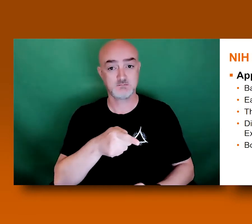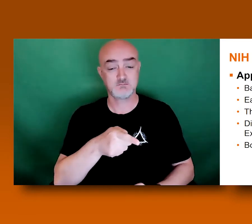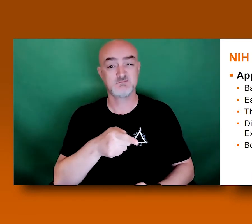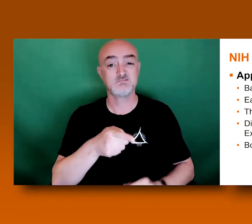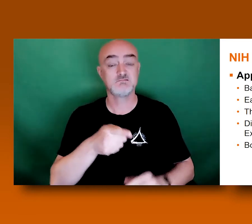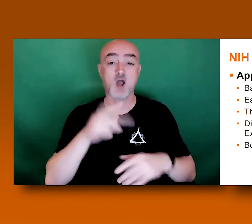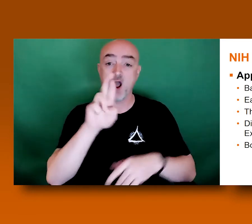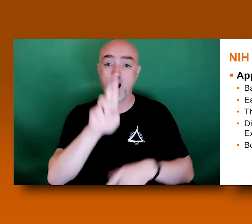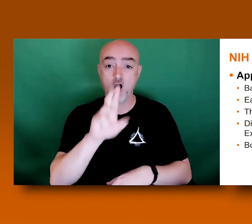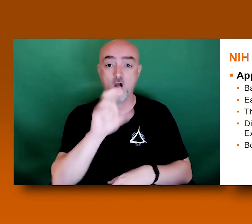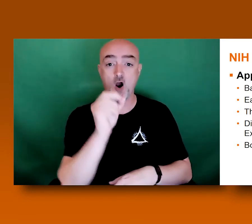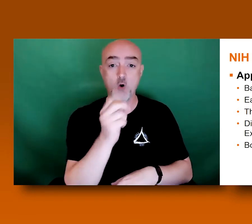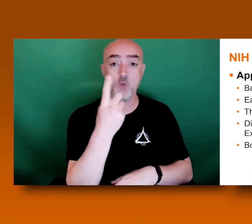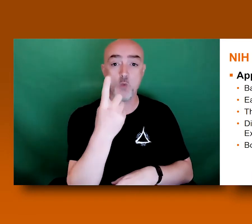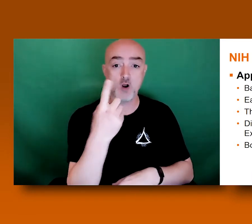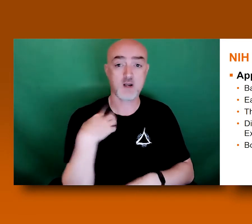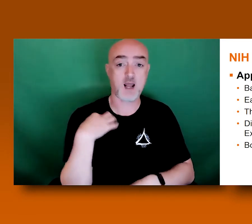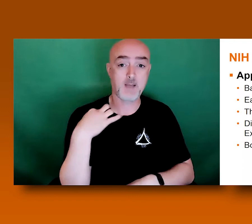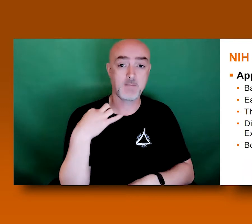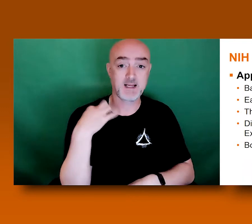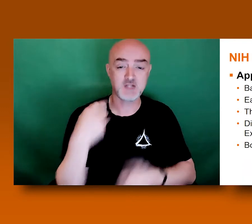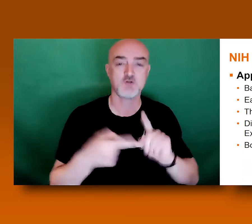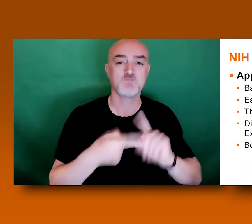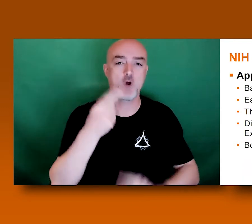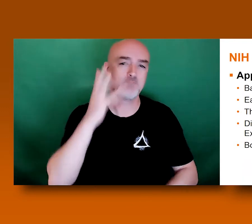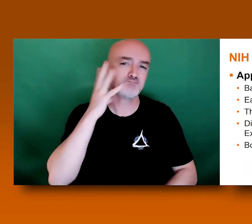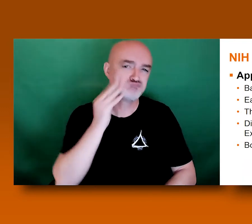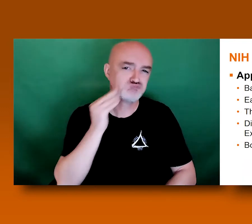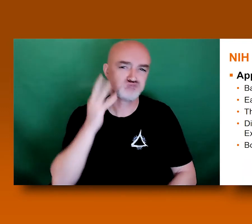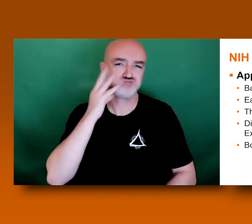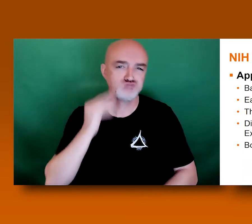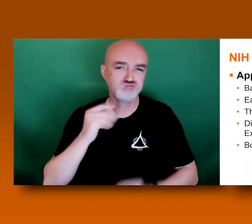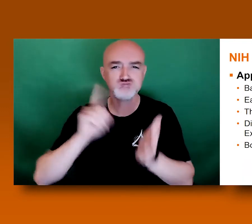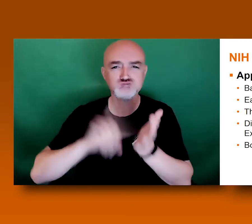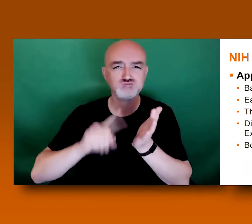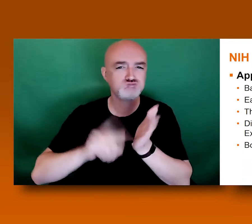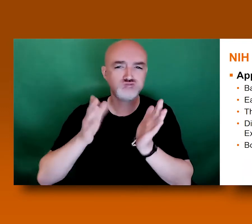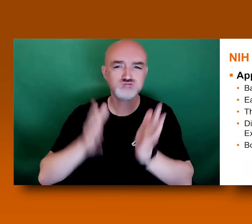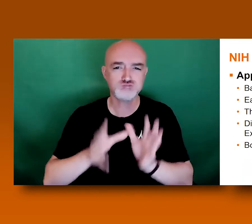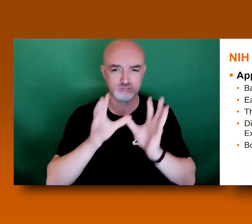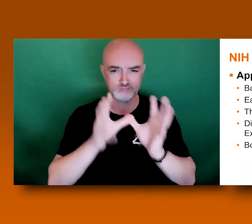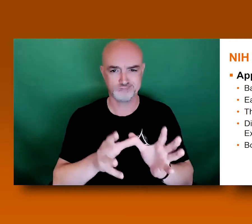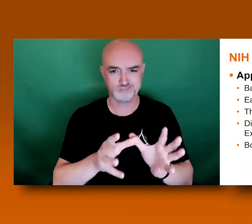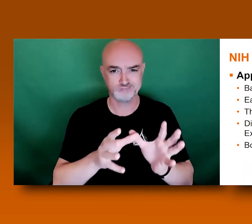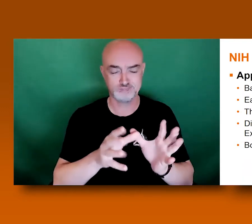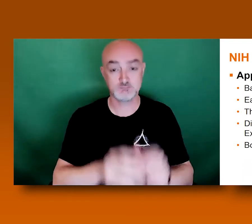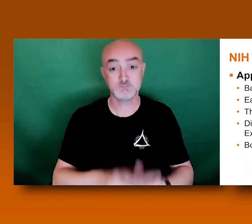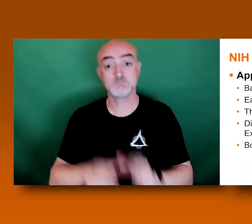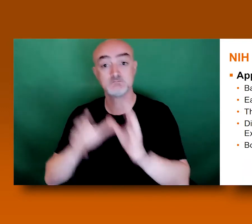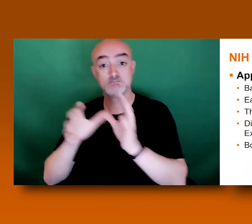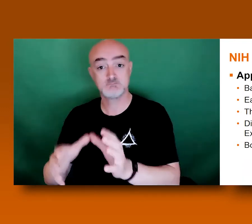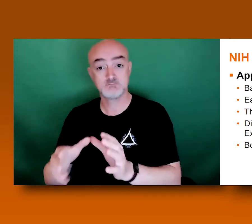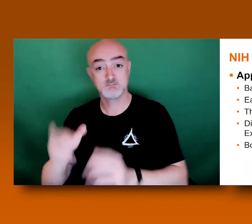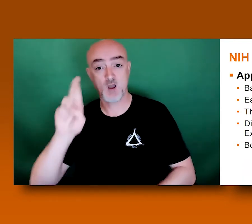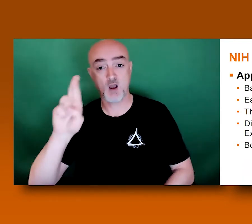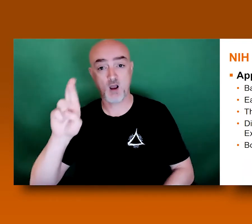That's the first level. The second level is R01, which is for experienced investigators, so, people who have already received grants.